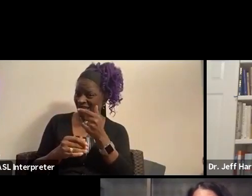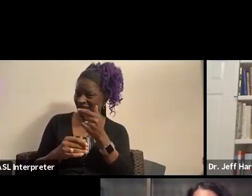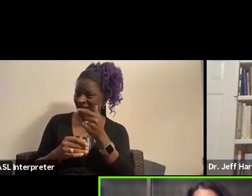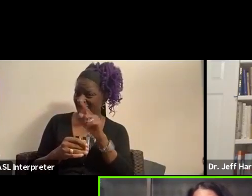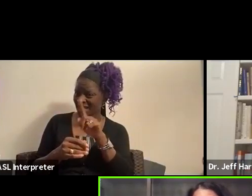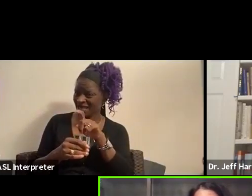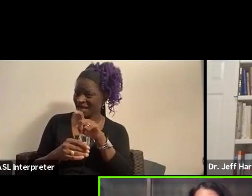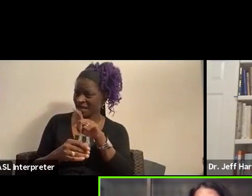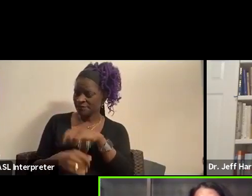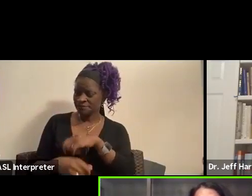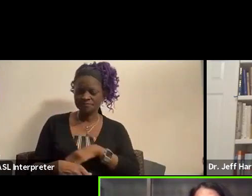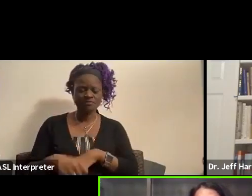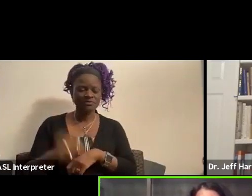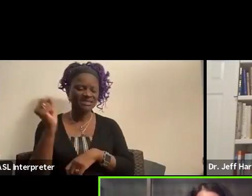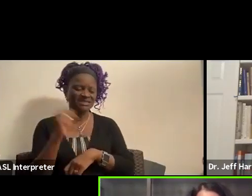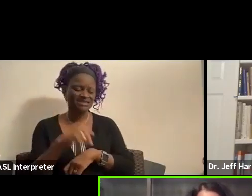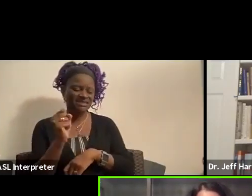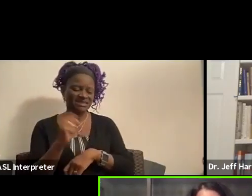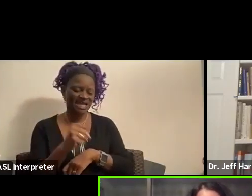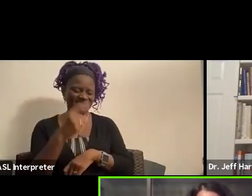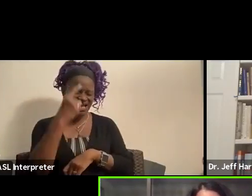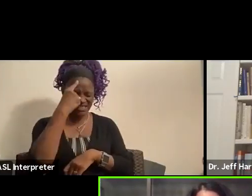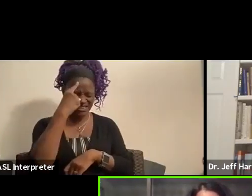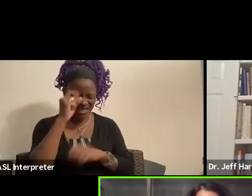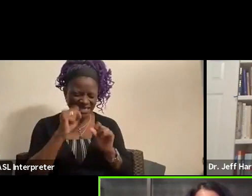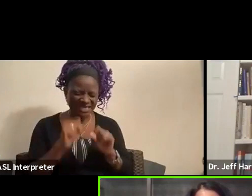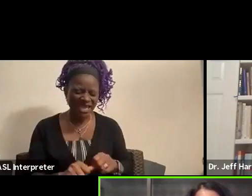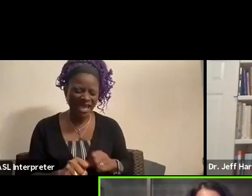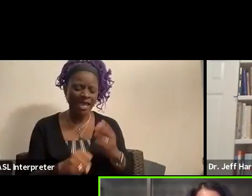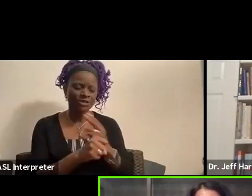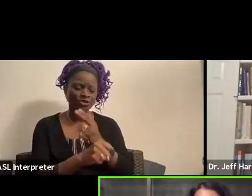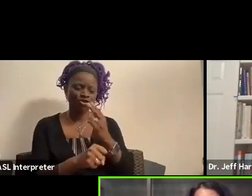Yeah, you know, I think we can always use more contact tracers, given that we have a